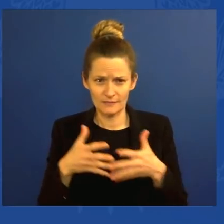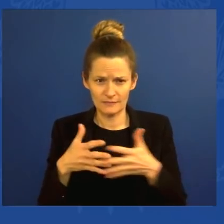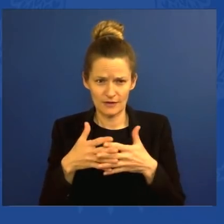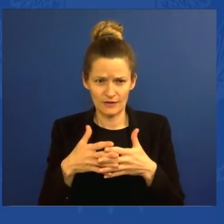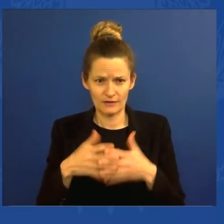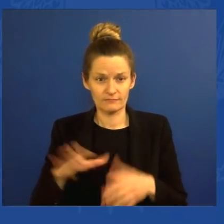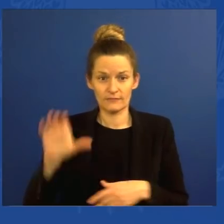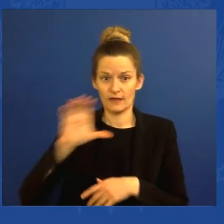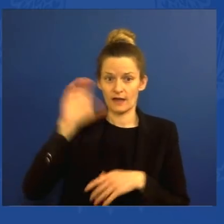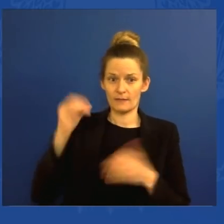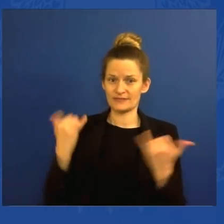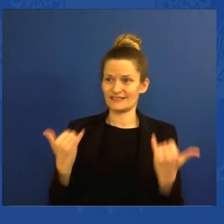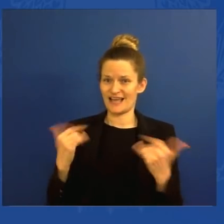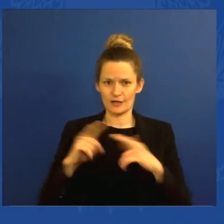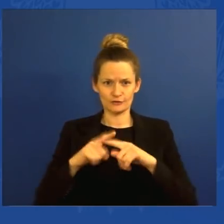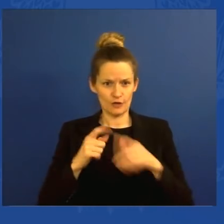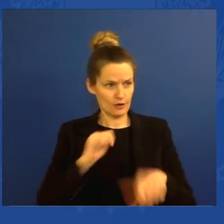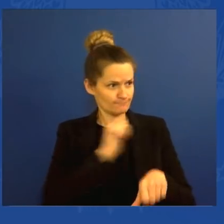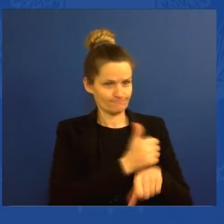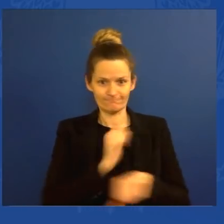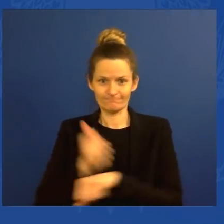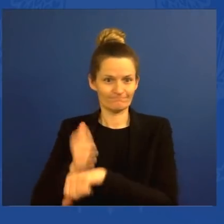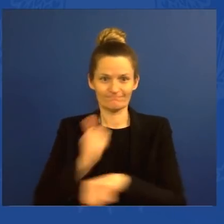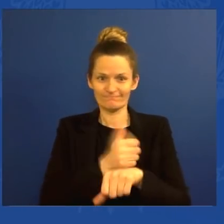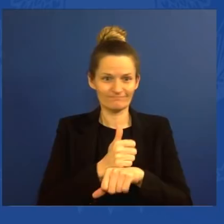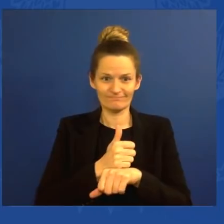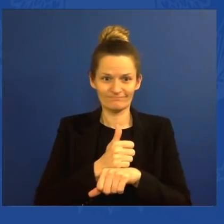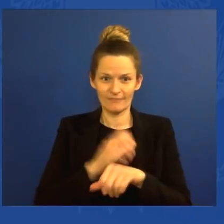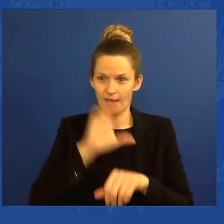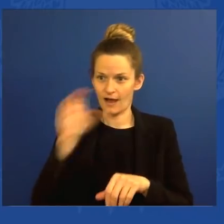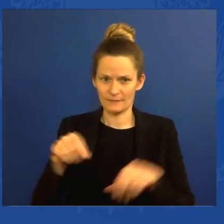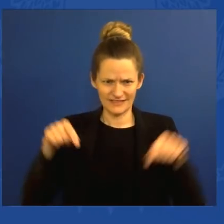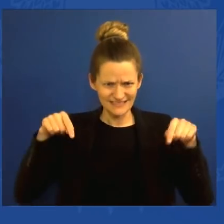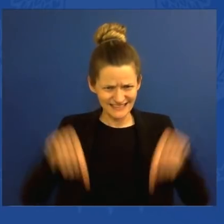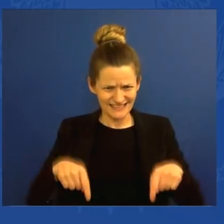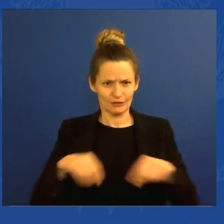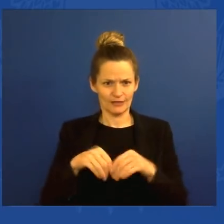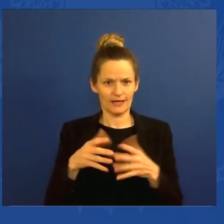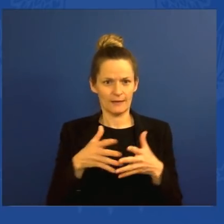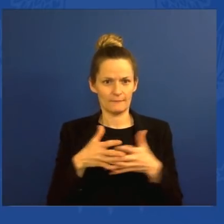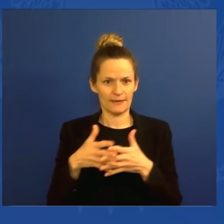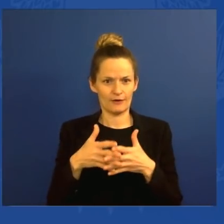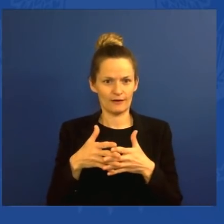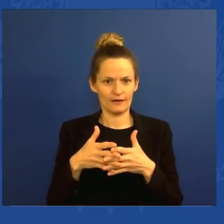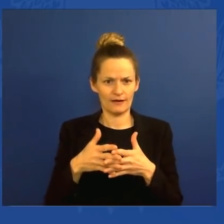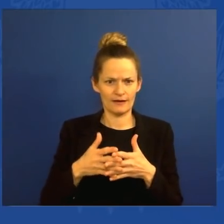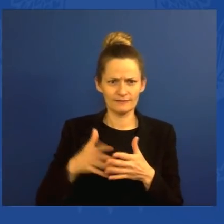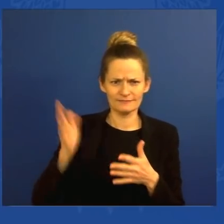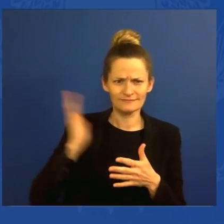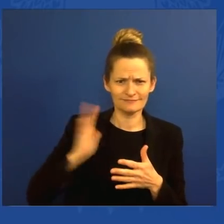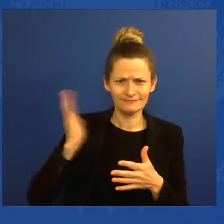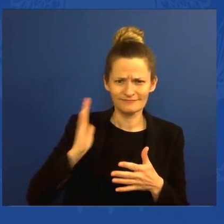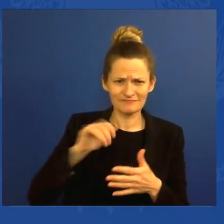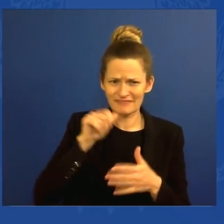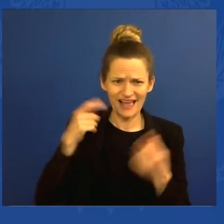they would have built them overseas. What I also said is that companies are ready to do more --